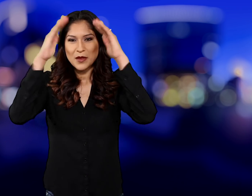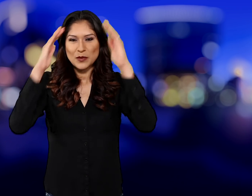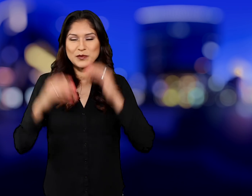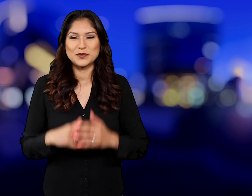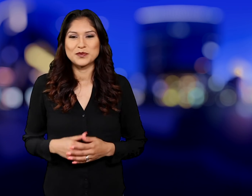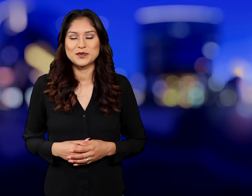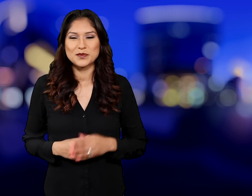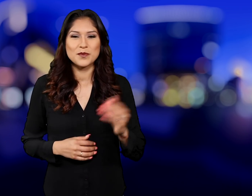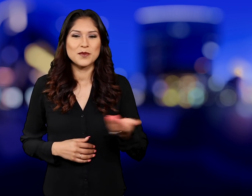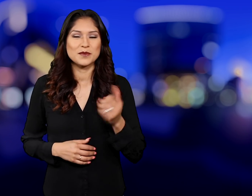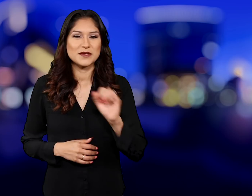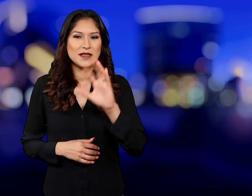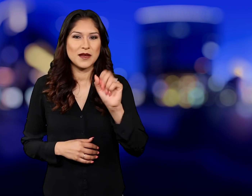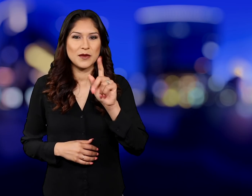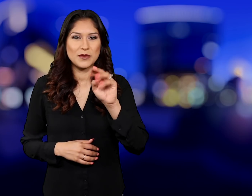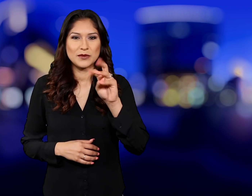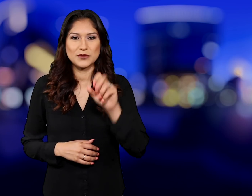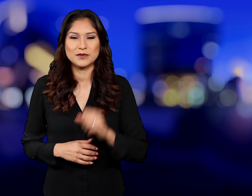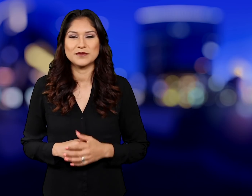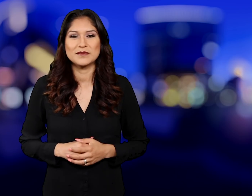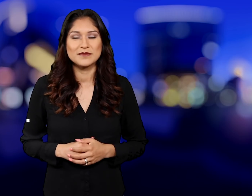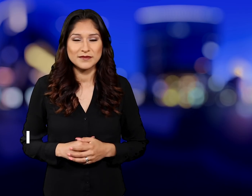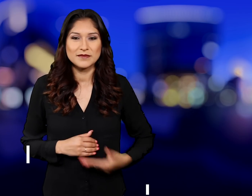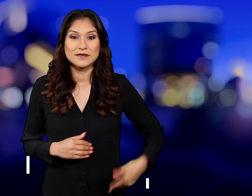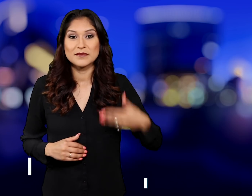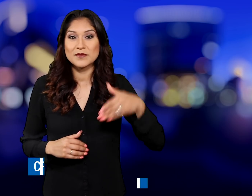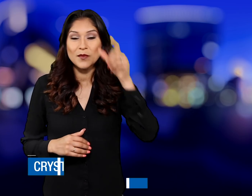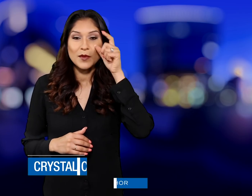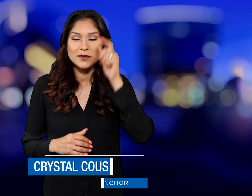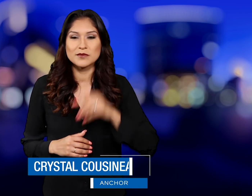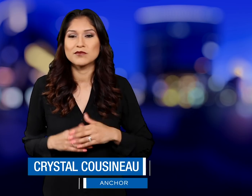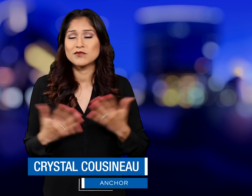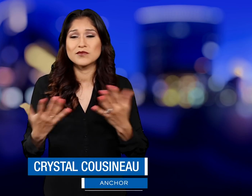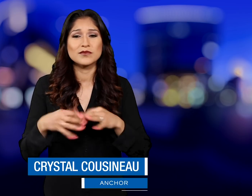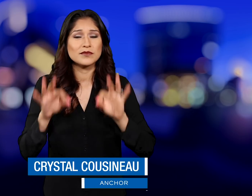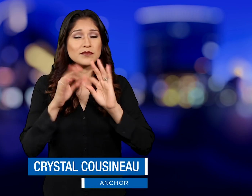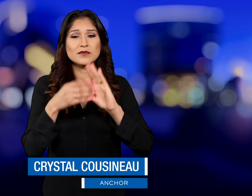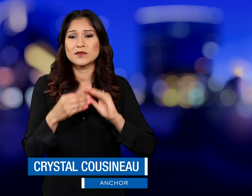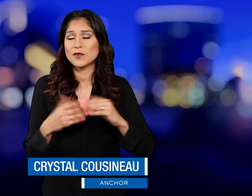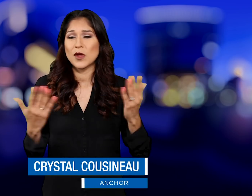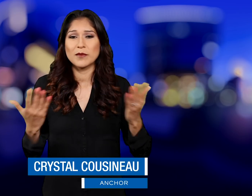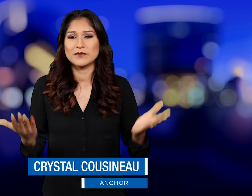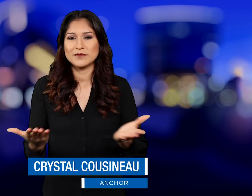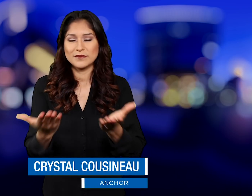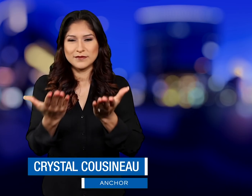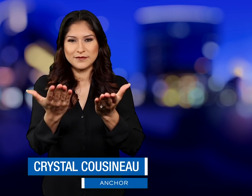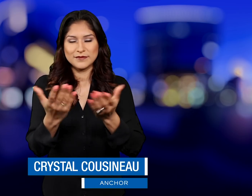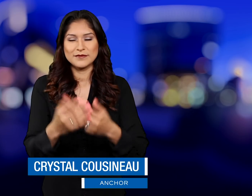Hello everyone. Welcome to Sign1News. I'm Crystal Cousineau. Here are your top stories for today.